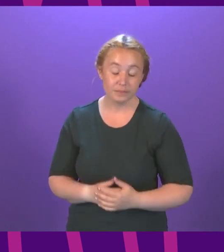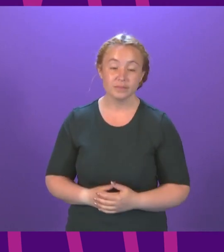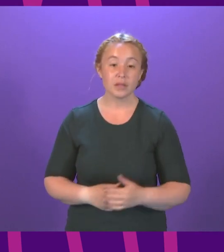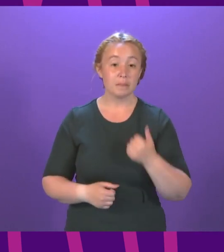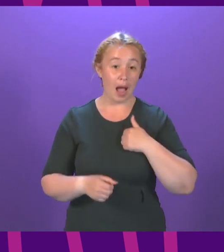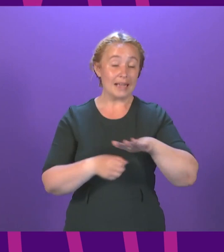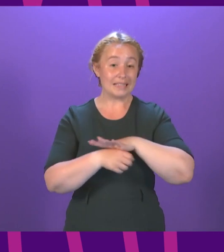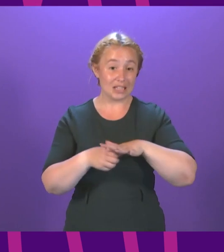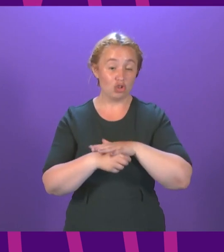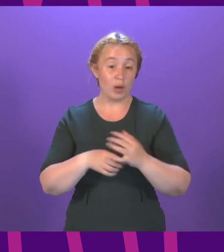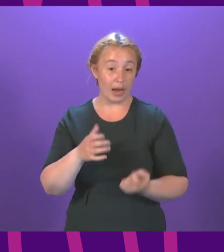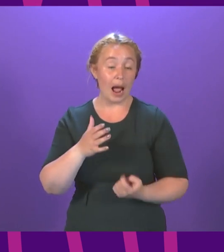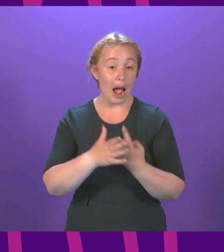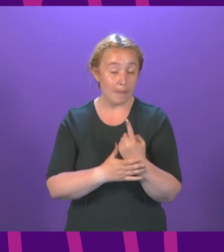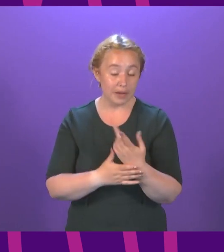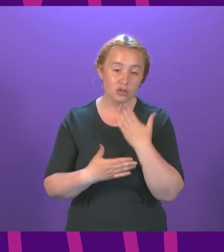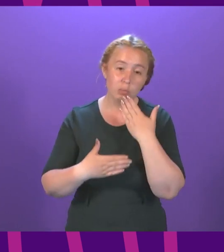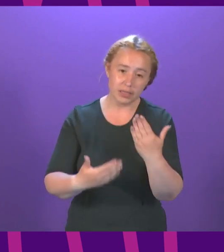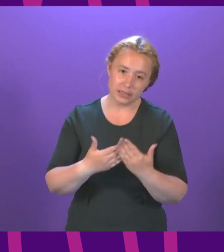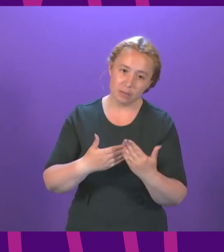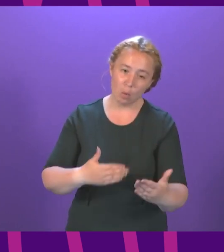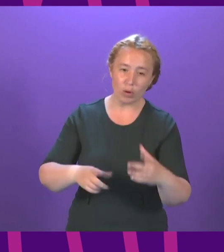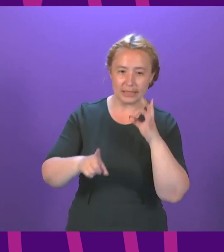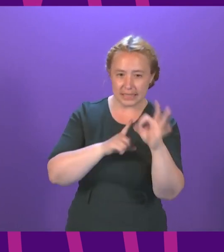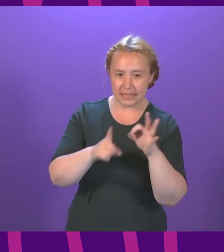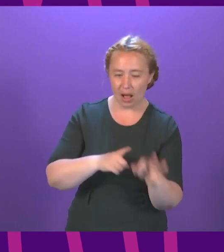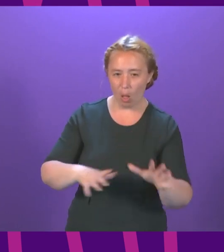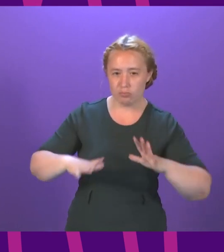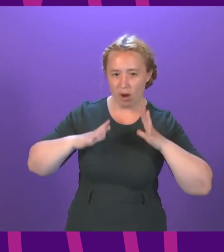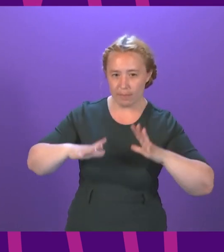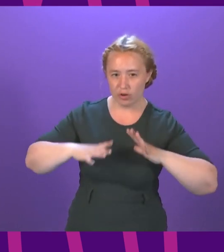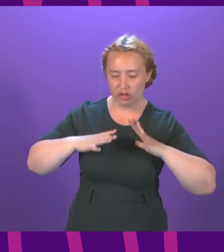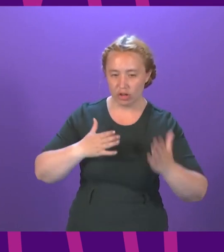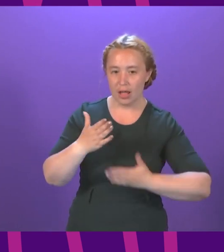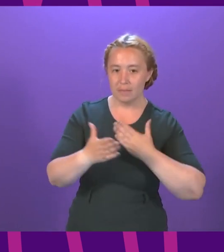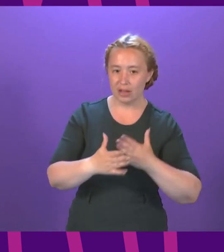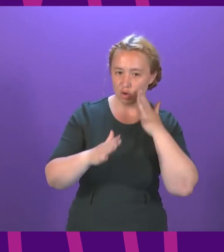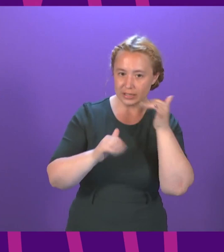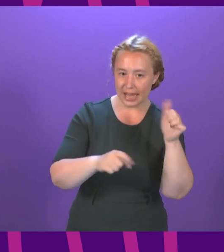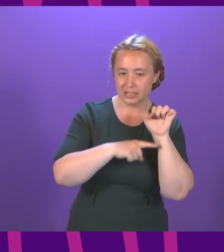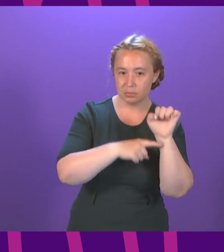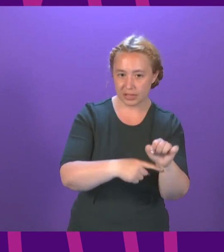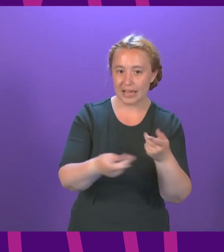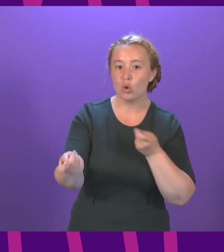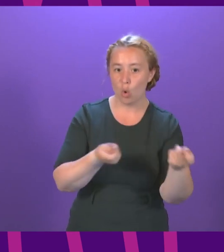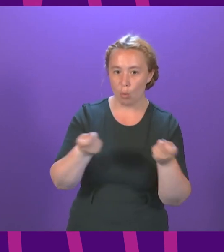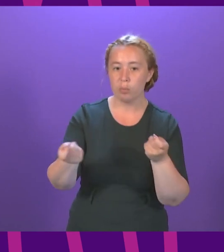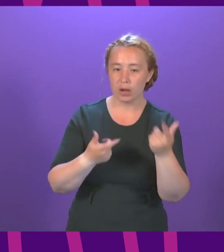the First Minister give more detail of the preparations that are being made to ensure that test and protect is able to cope with the predicted increase in demand?